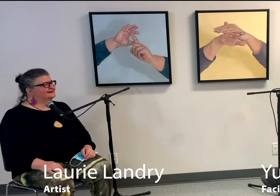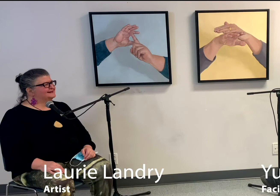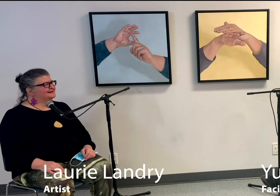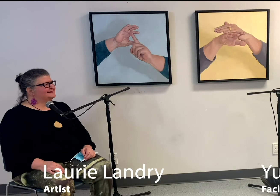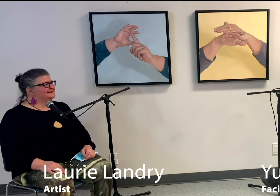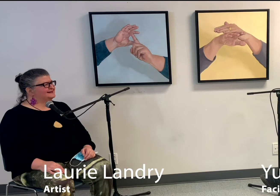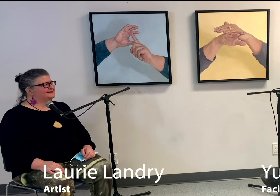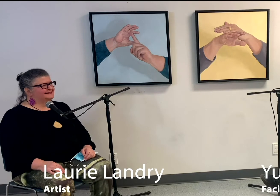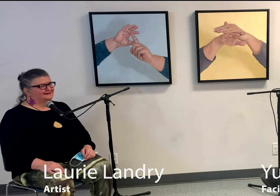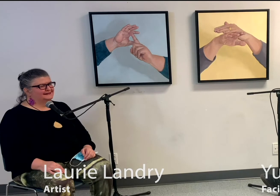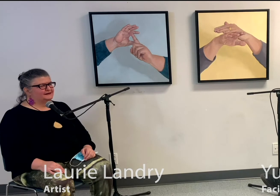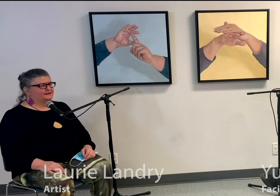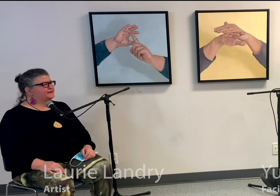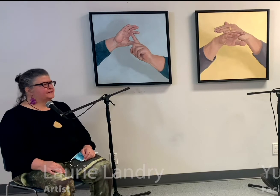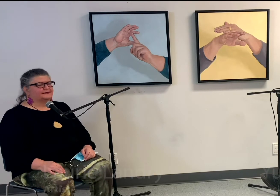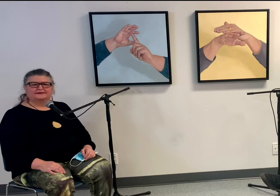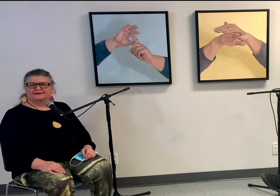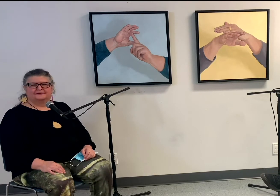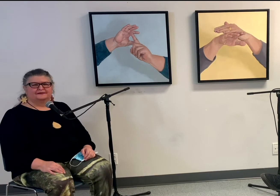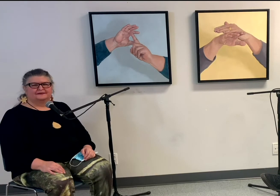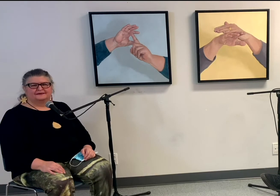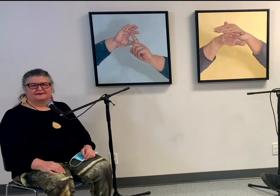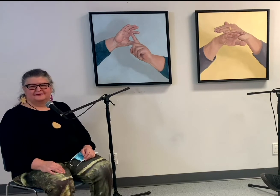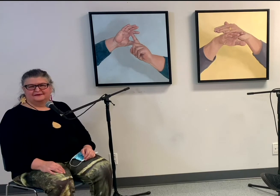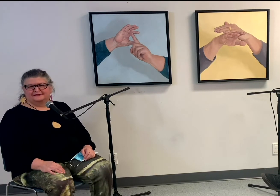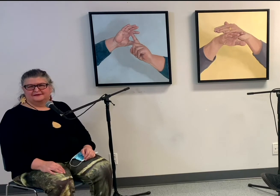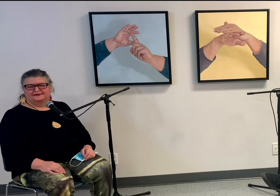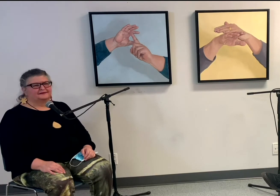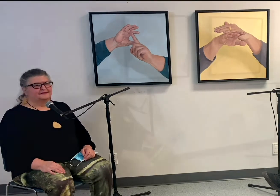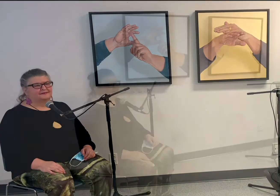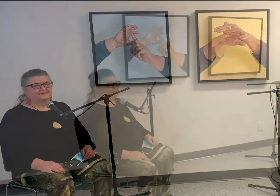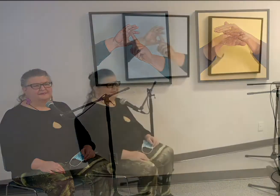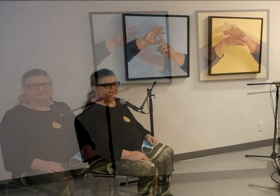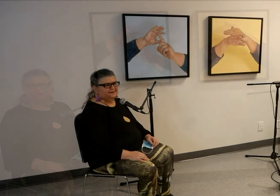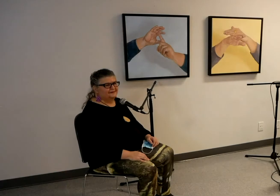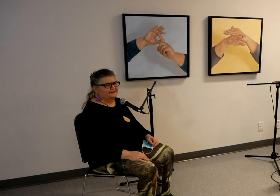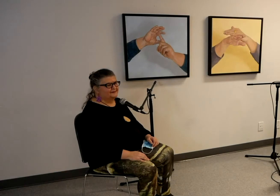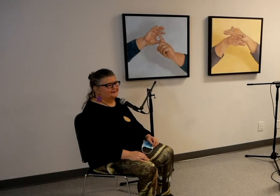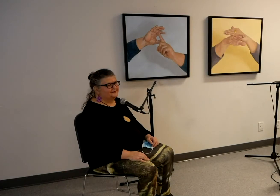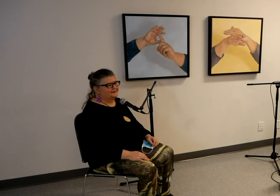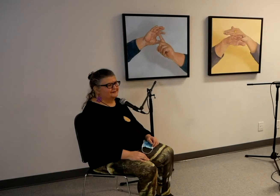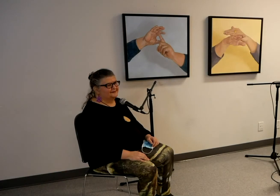Hi, everybody, welcome to our program today. My name is Yuri Arajs I am here to facilitate a conversation at the